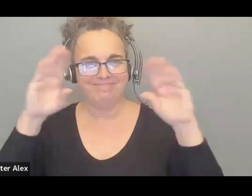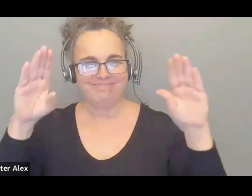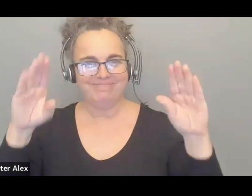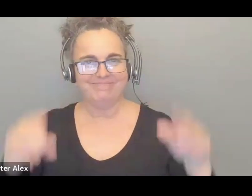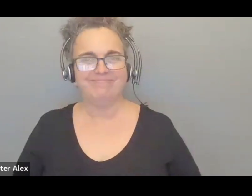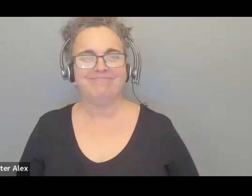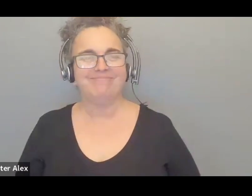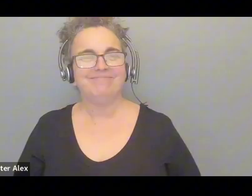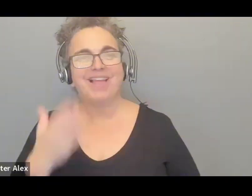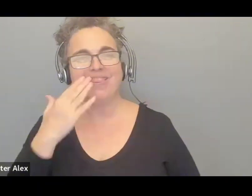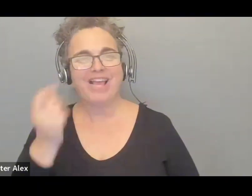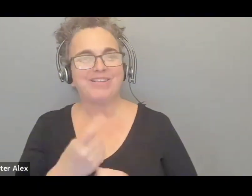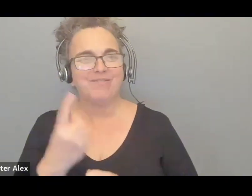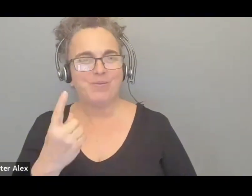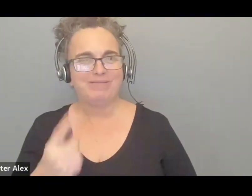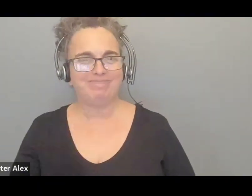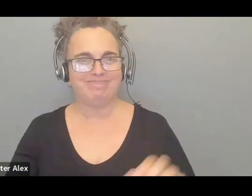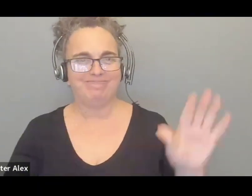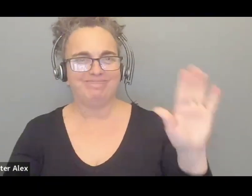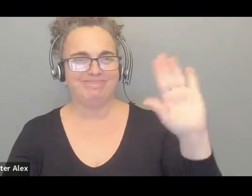Thanks everyone. Bye.